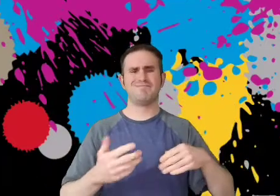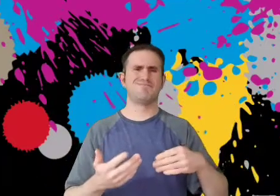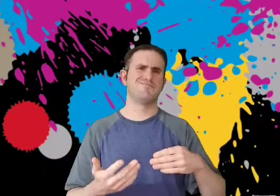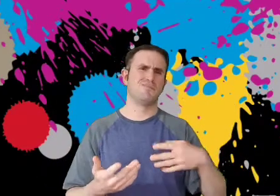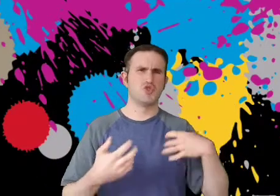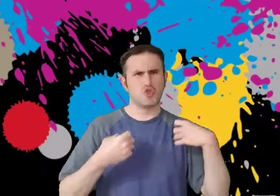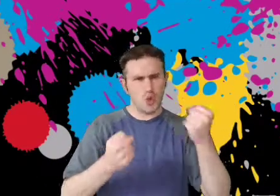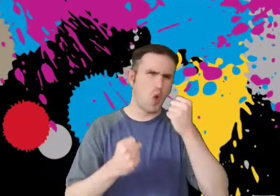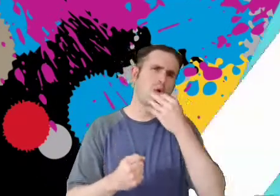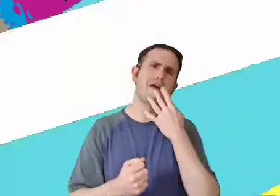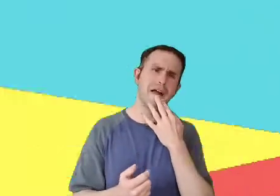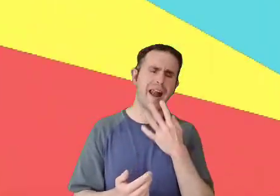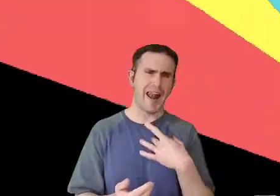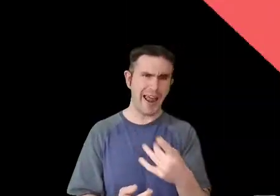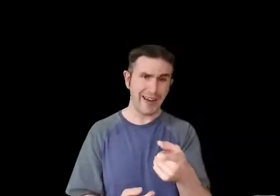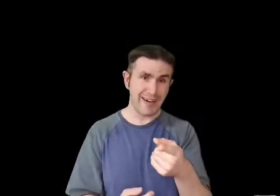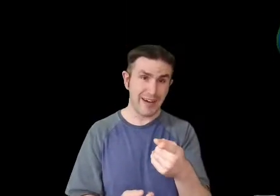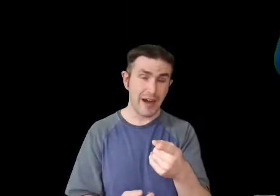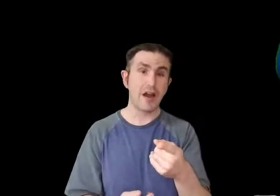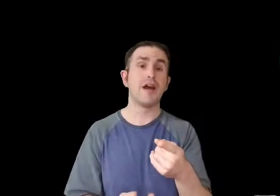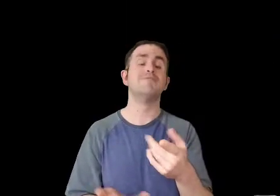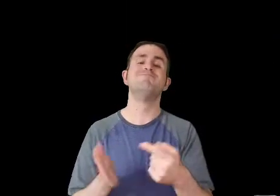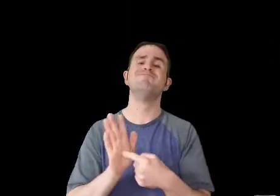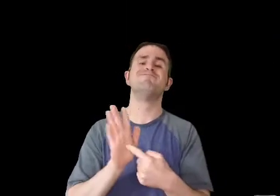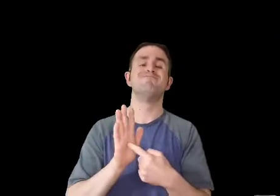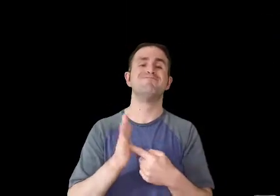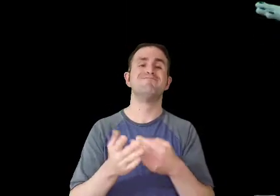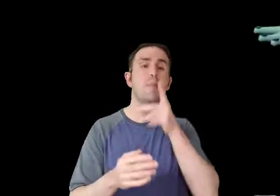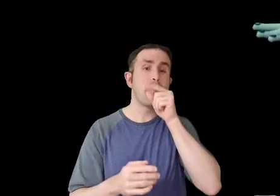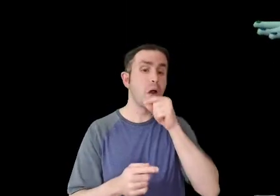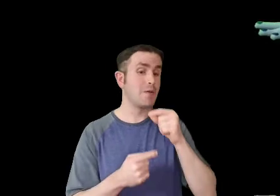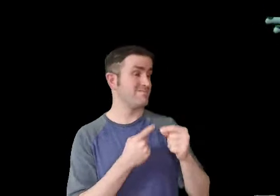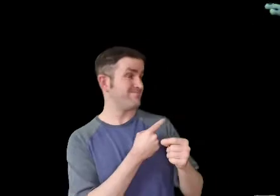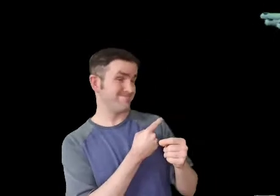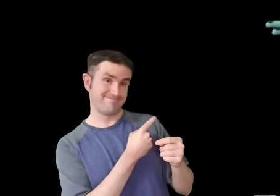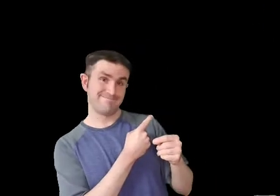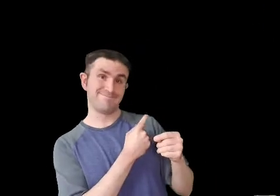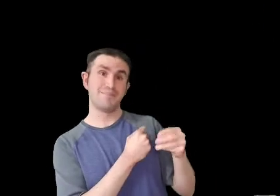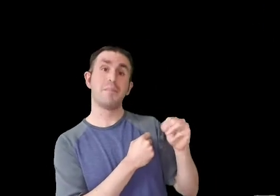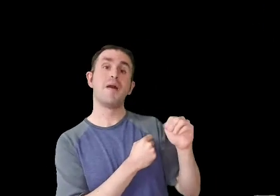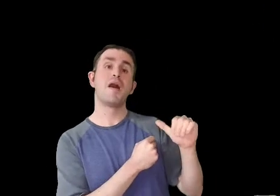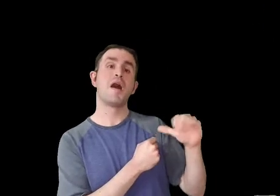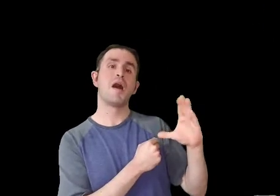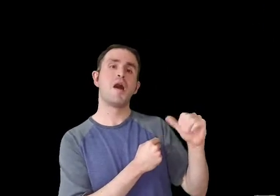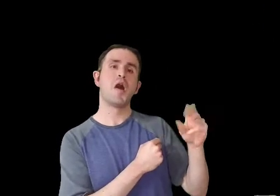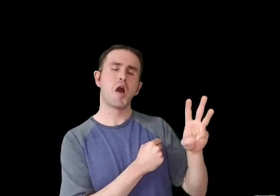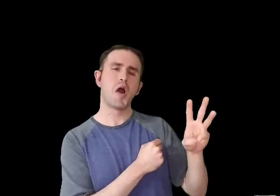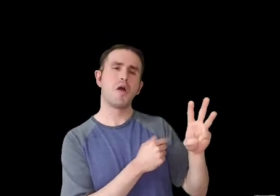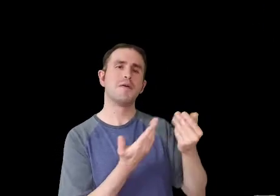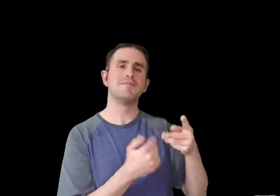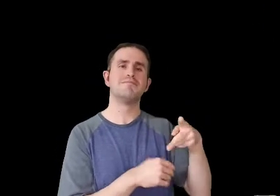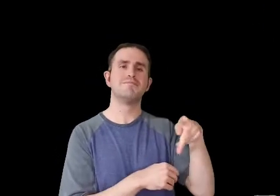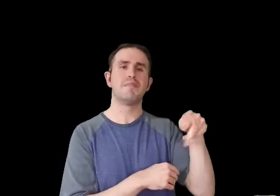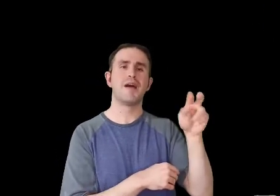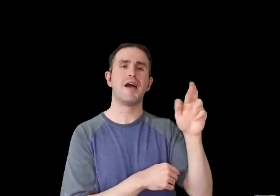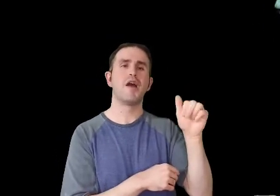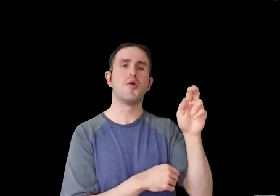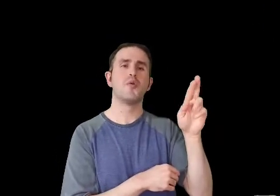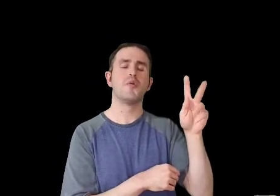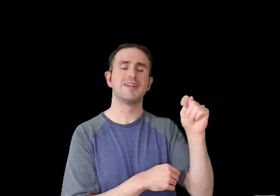um... good example: have you ever seen a macaw, a parrot? Look at the colors on their feathers!